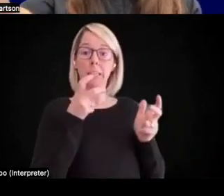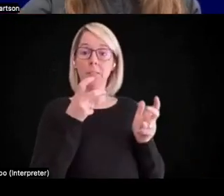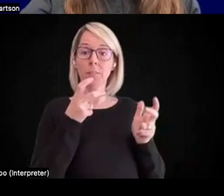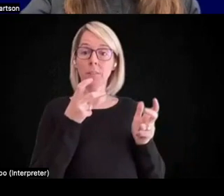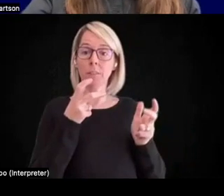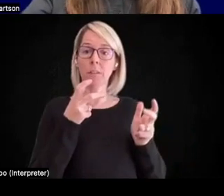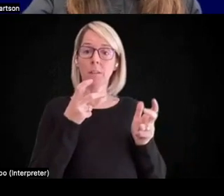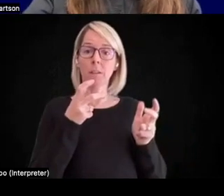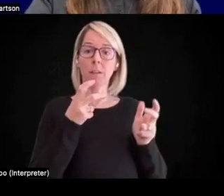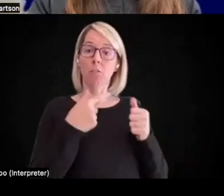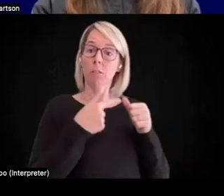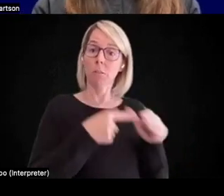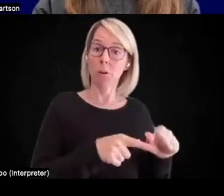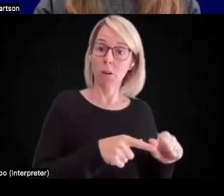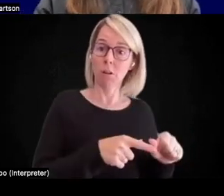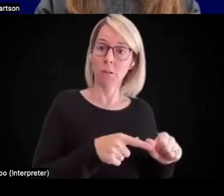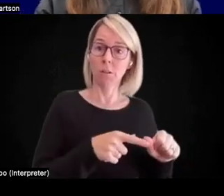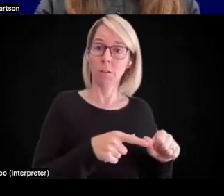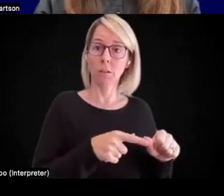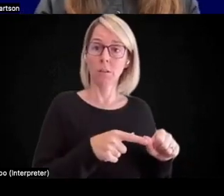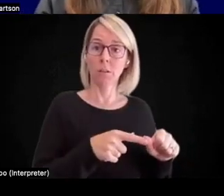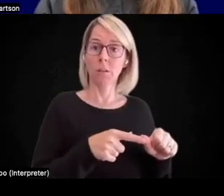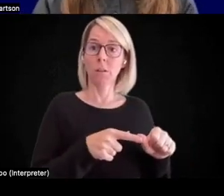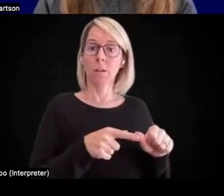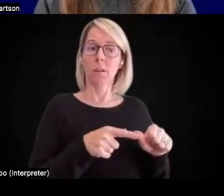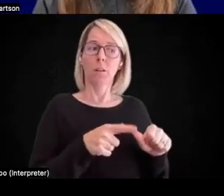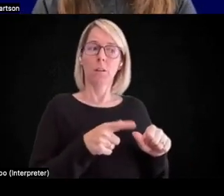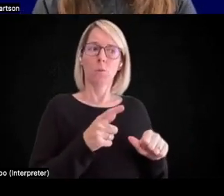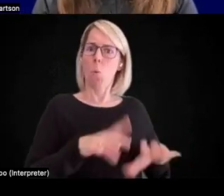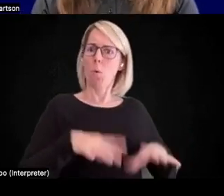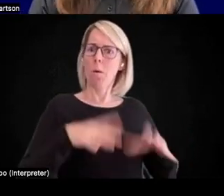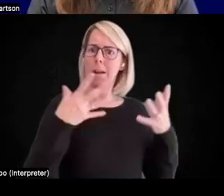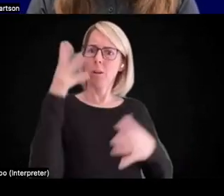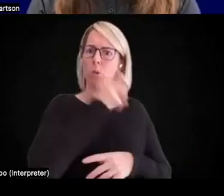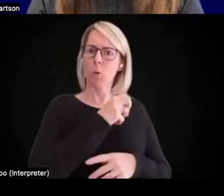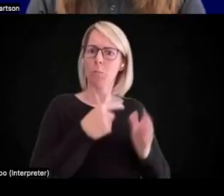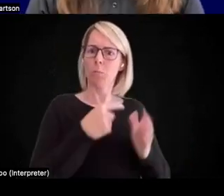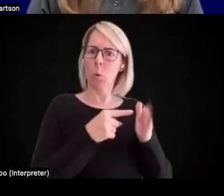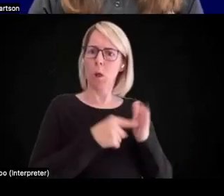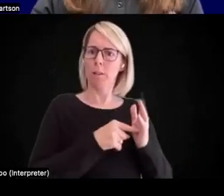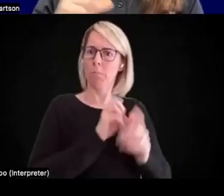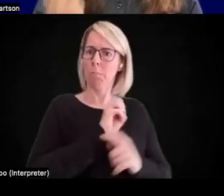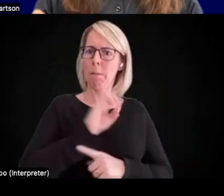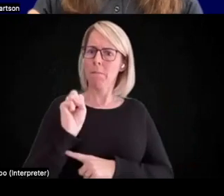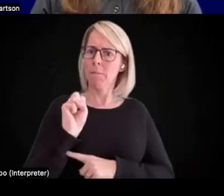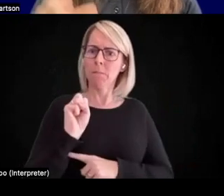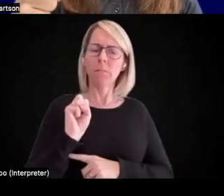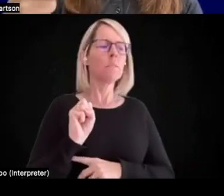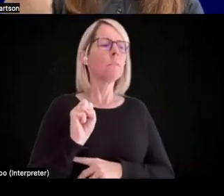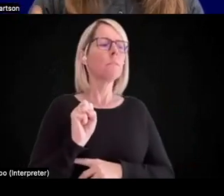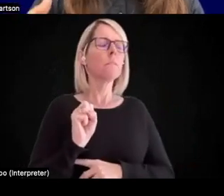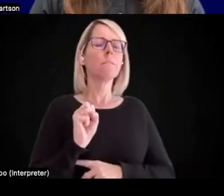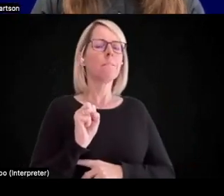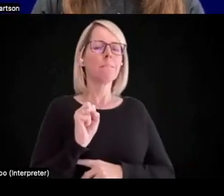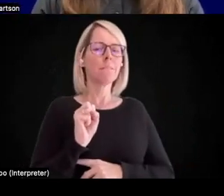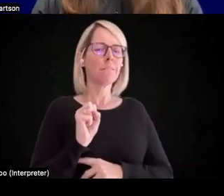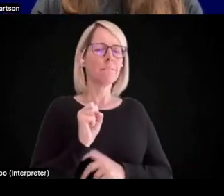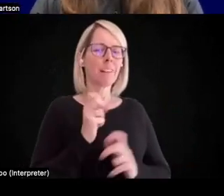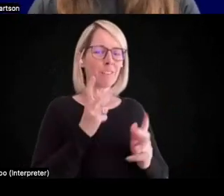"Oh, I saw you sign toilet. Yes, we can go". That receiving bit is put in there,